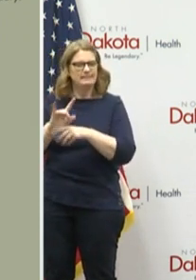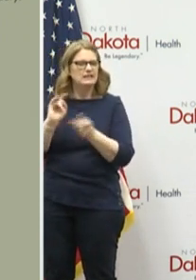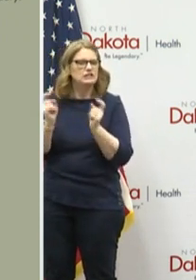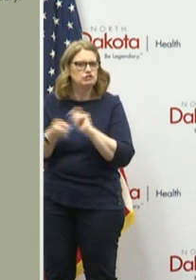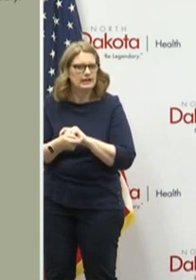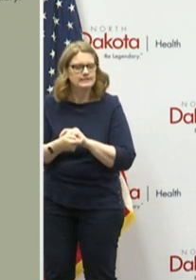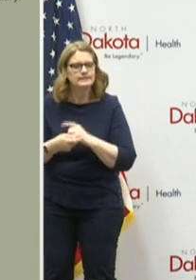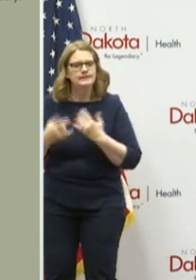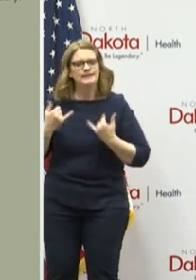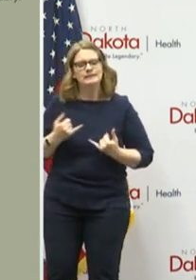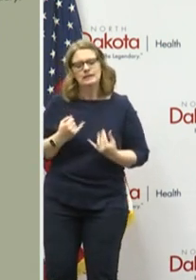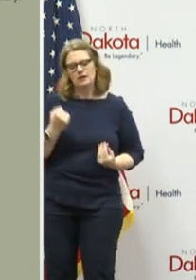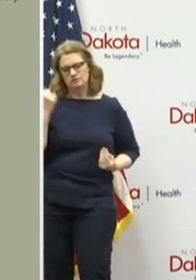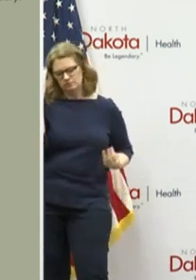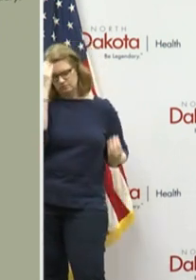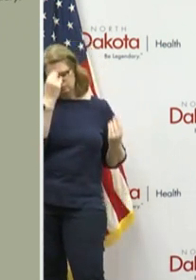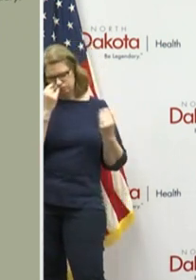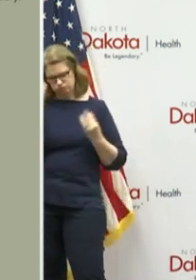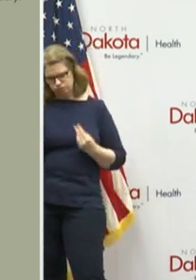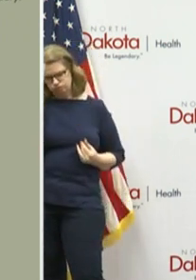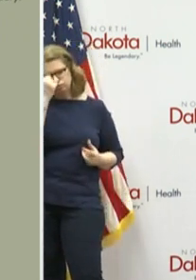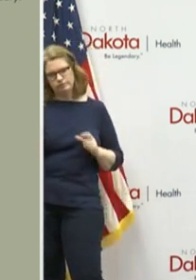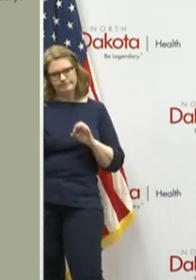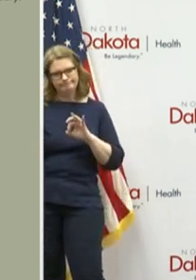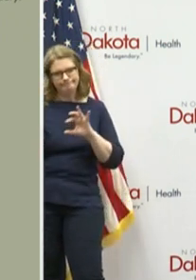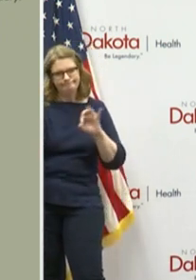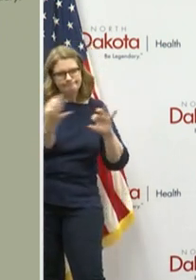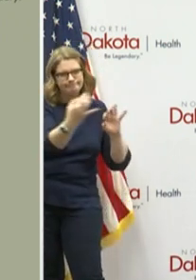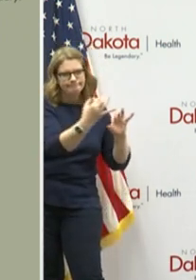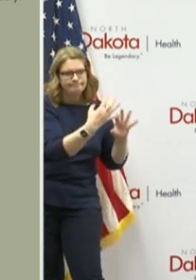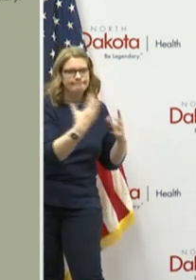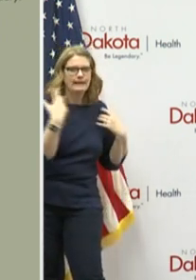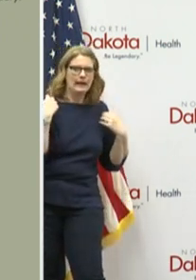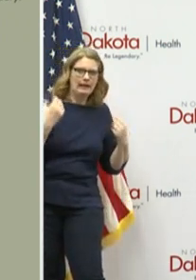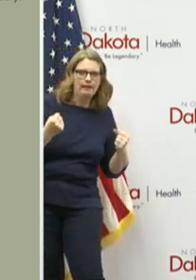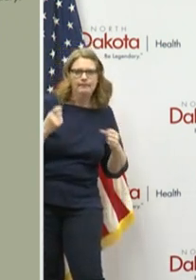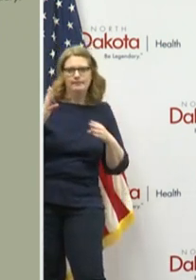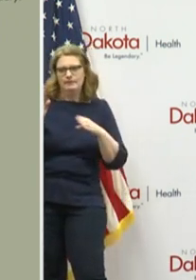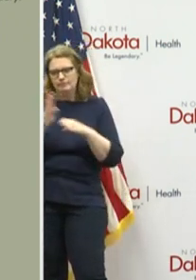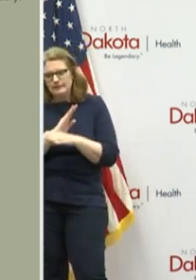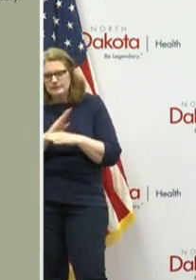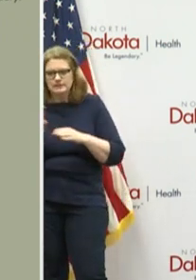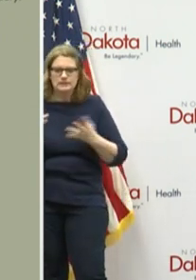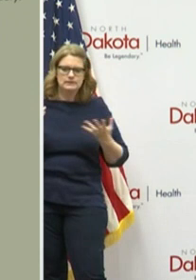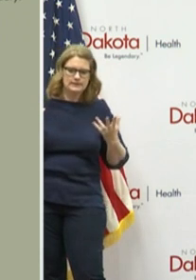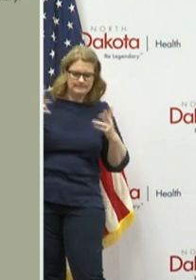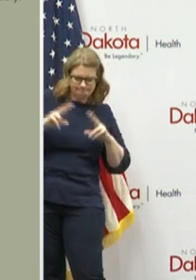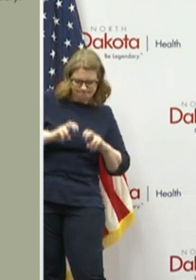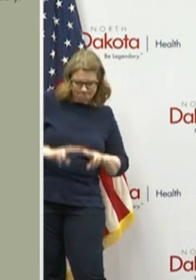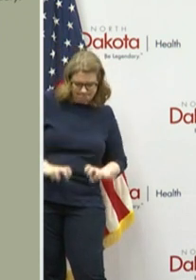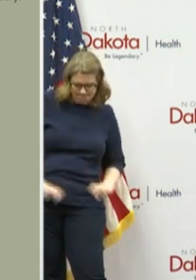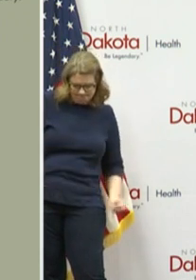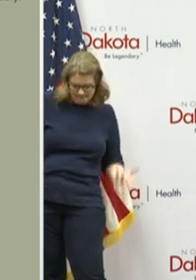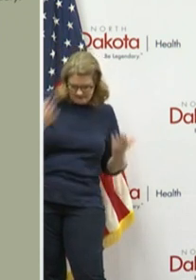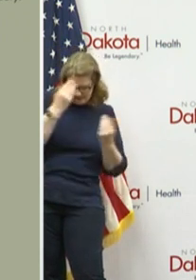ONE RISK LEVEL TO ANOTHER, IT TRIGGERS A CHANGE IN ALL THOSE GUIDELINES, AND AFTER THOUGHTFUL